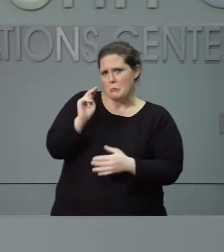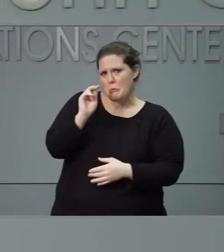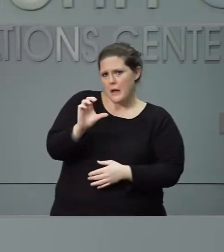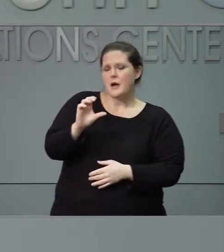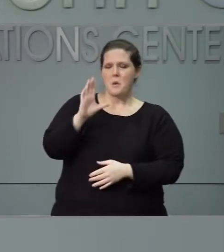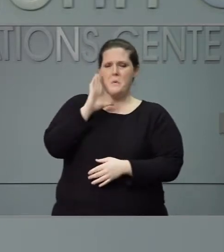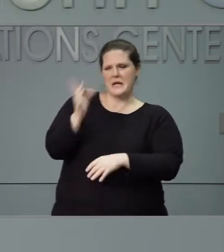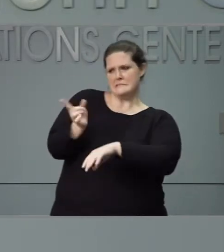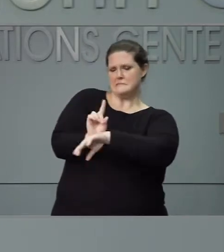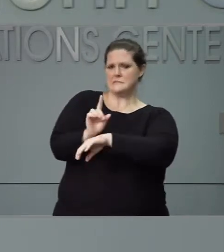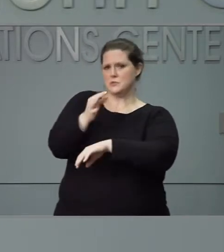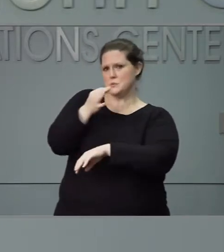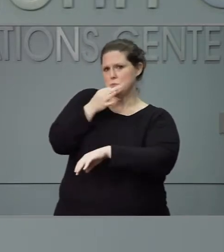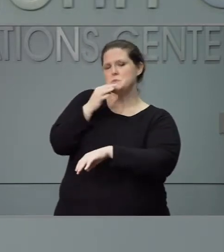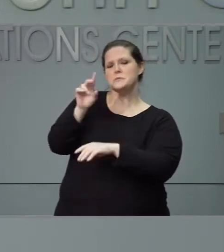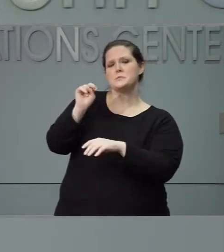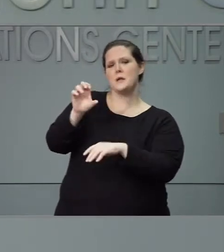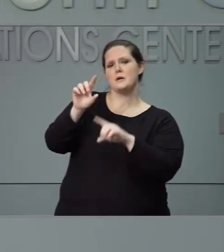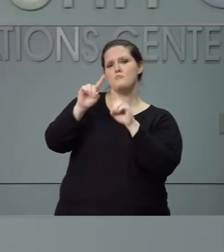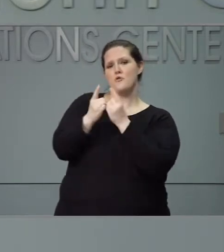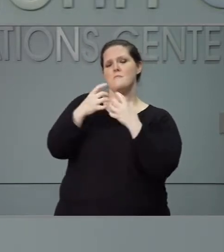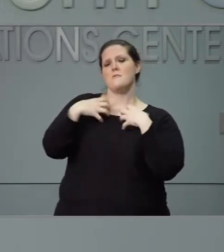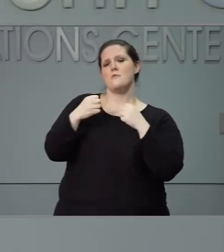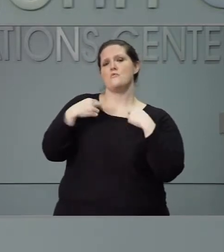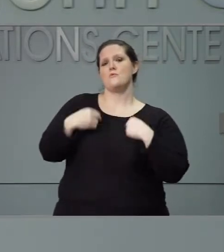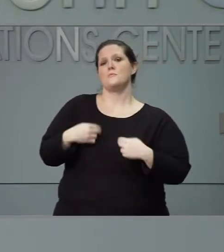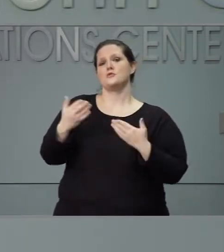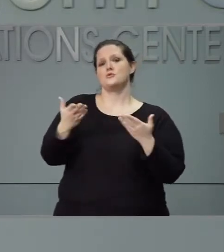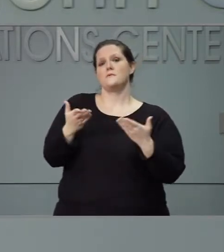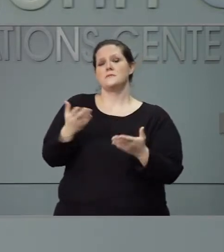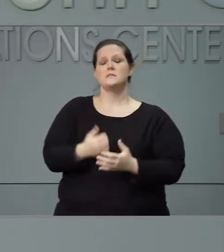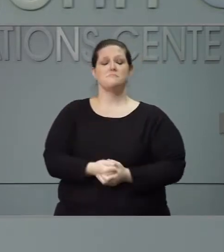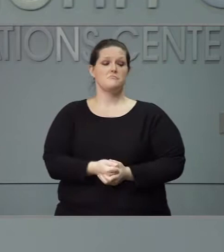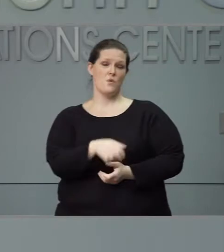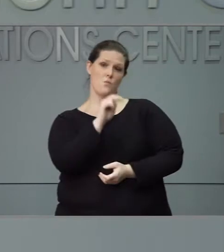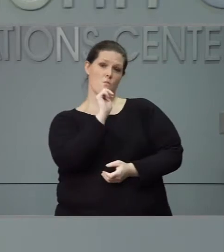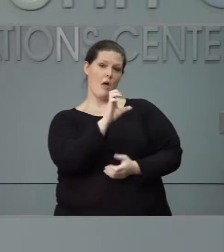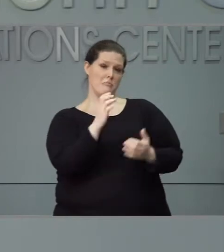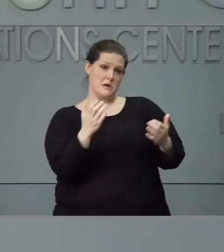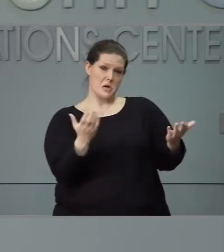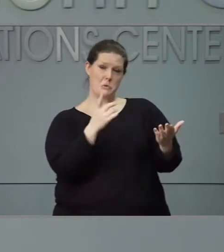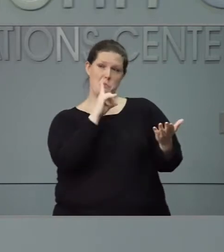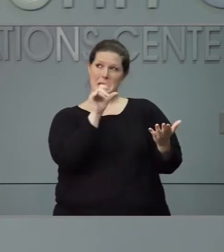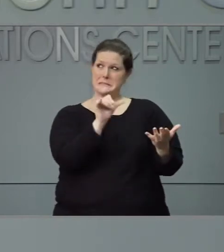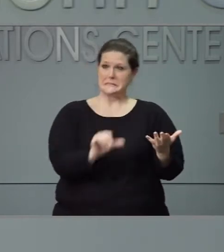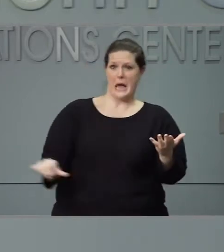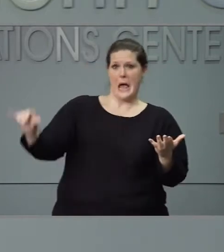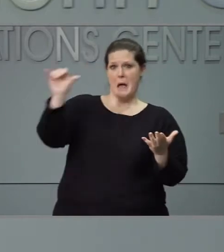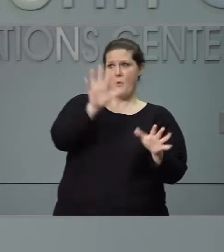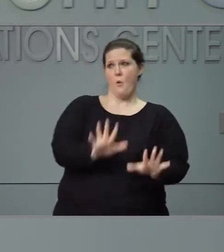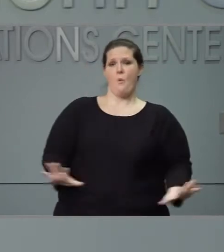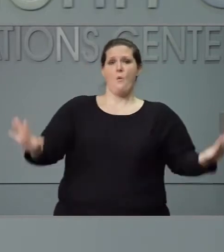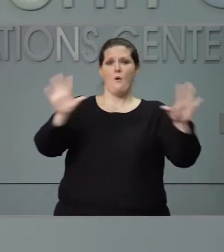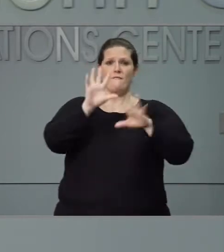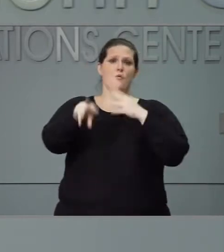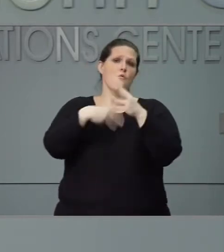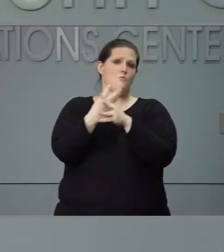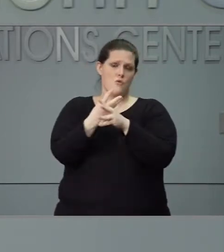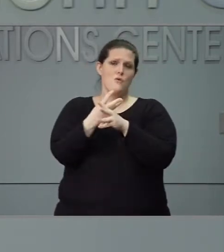MOMENTO DIFÍCIL POR EL COVID 19, MUCHOS HAN MUERTO Y MUCHOS ESTÁN